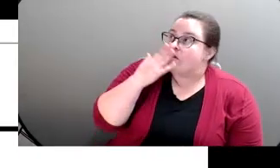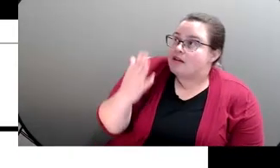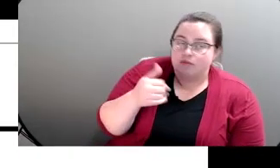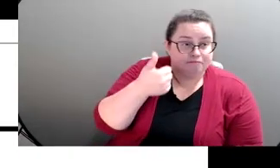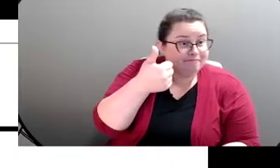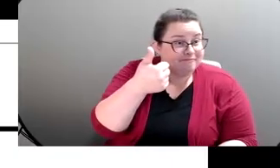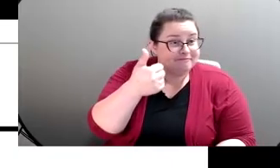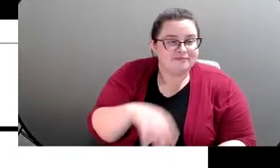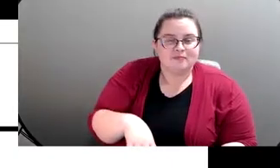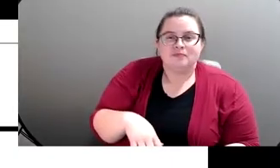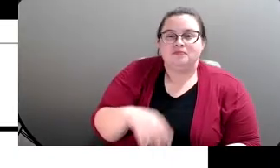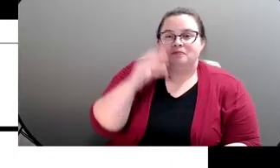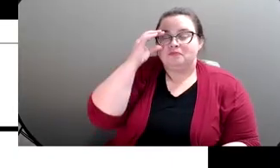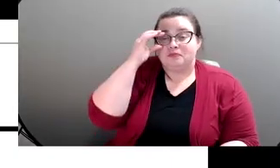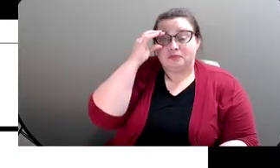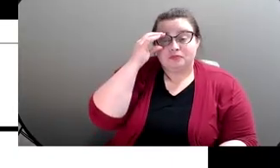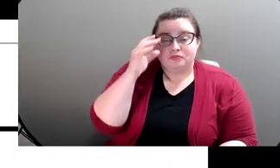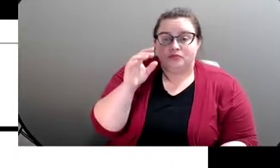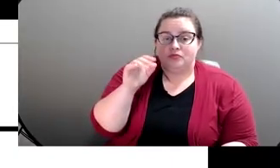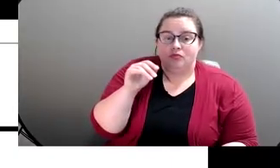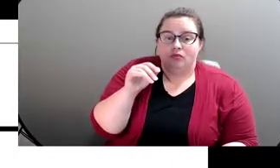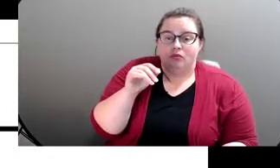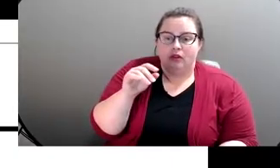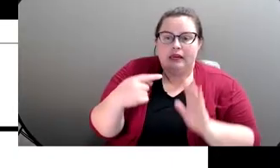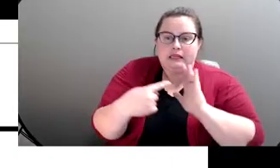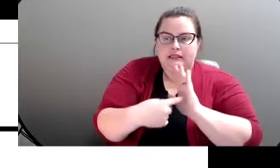So, example communication plan.